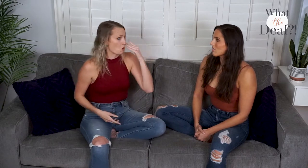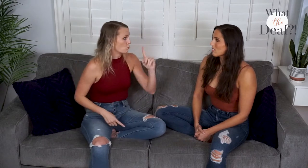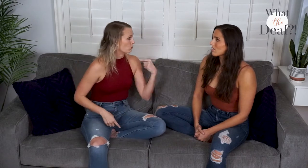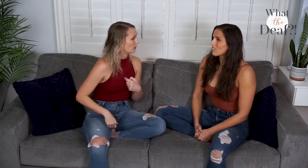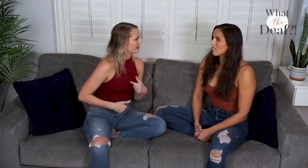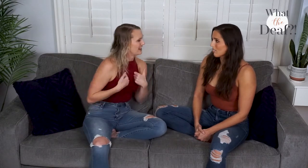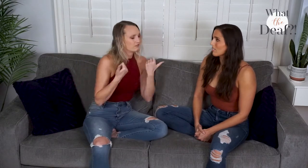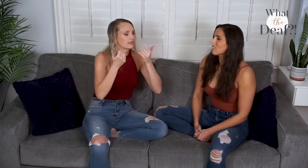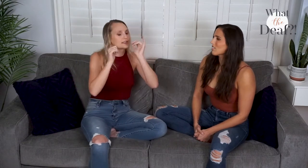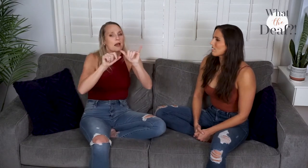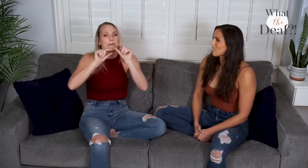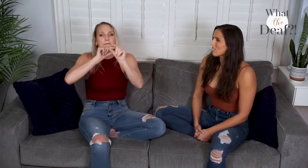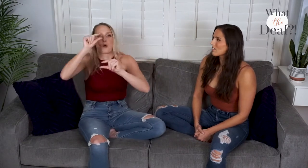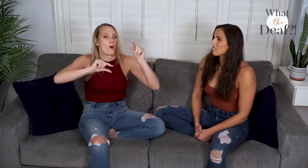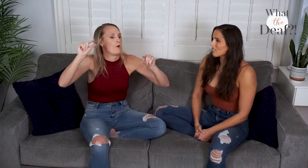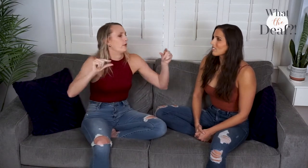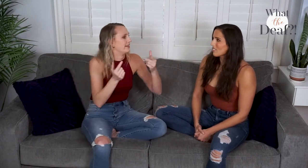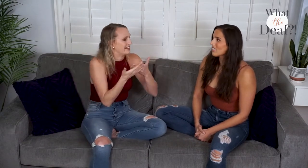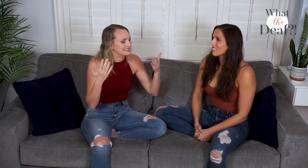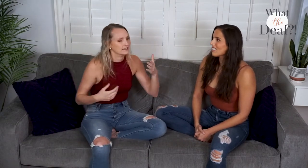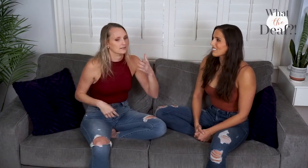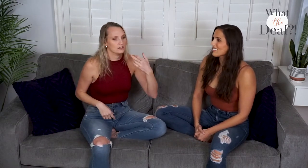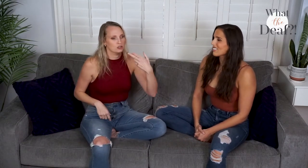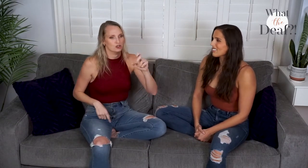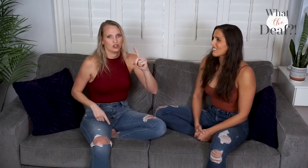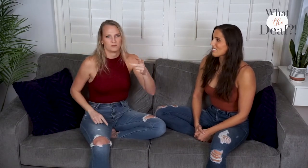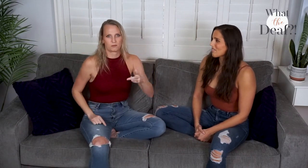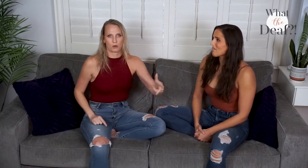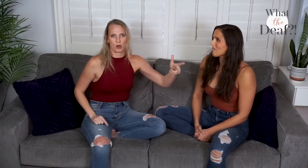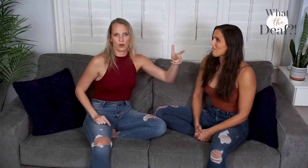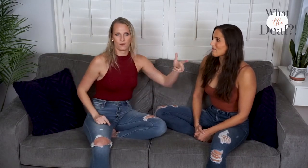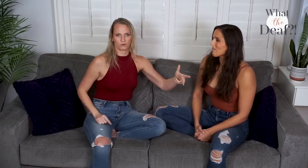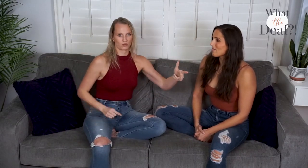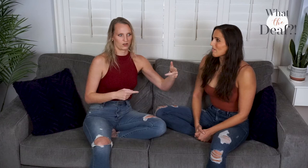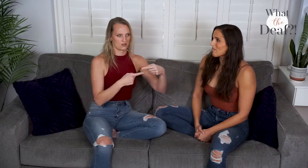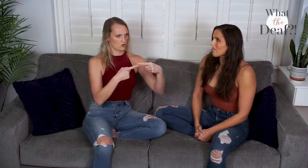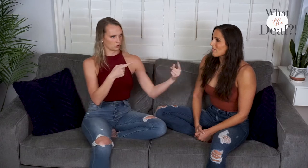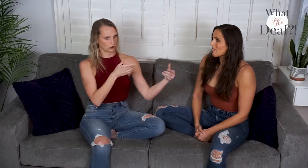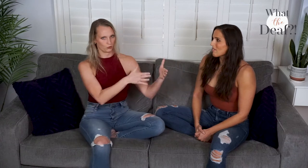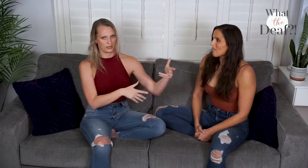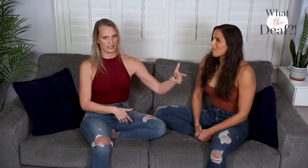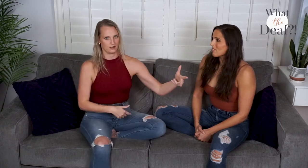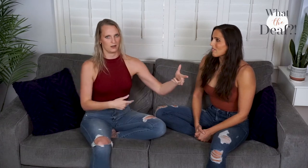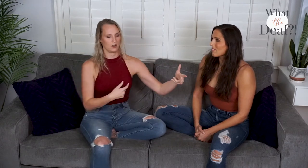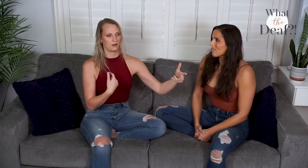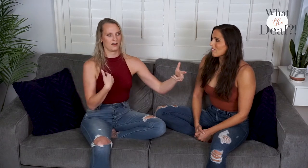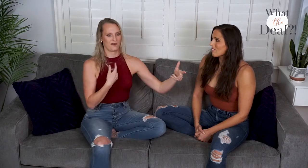Does he know where we live? Like all these small things started coming through our heads. And he just pulled off to the side across the street.